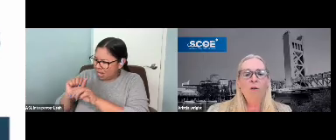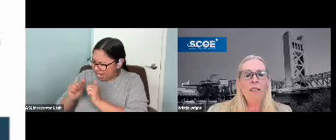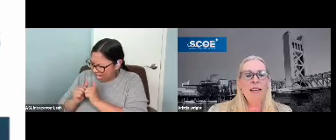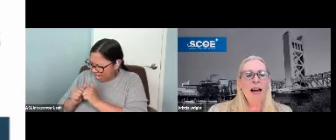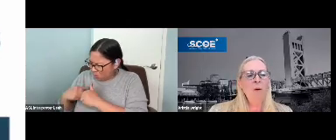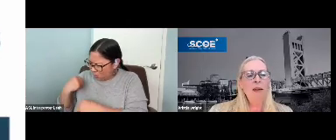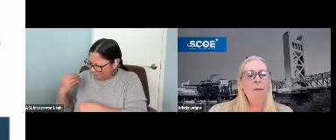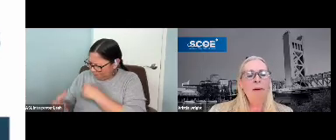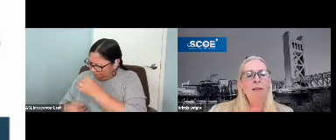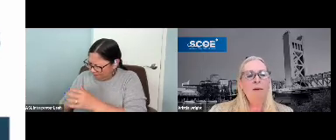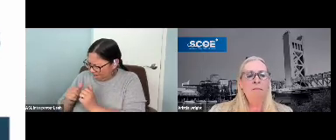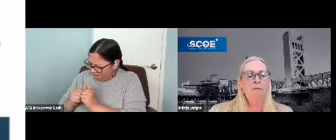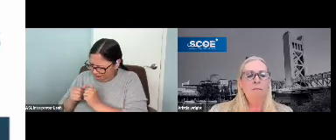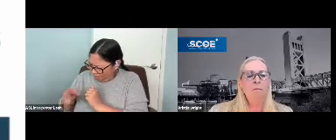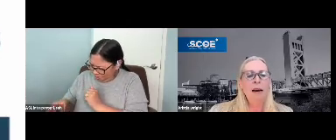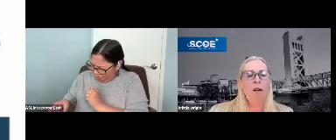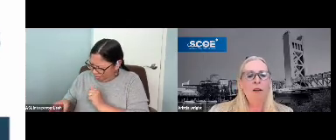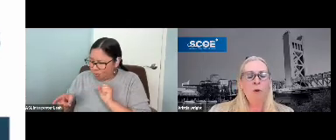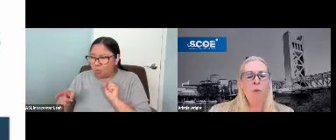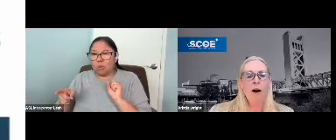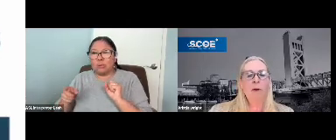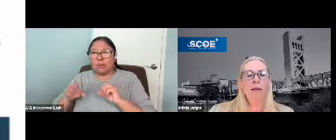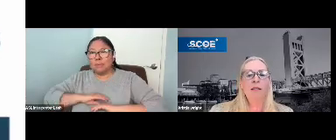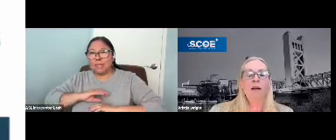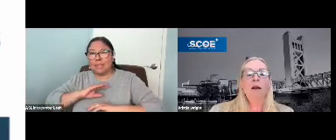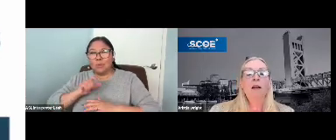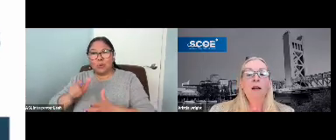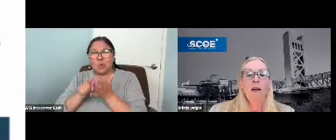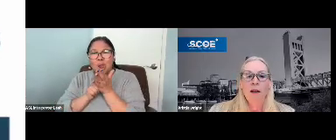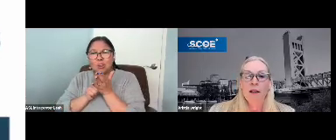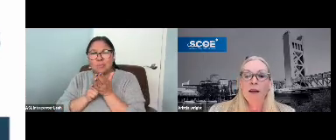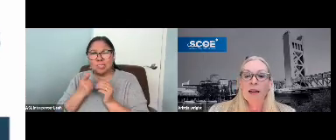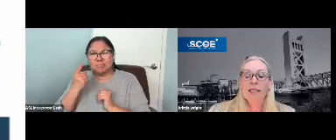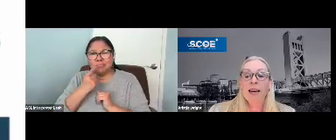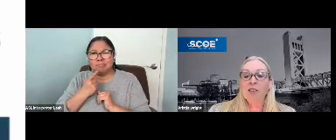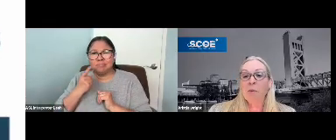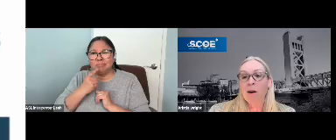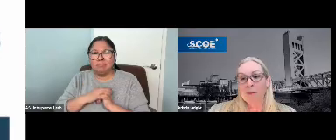all those things. How would they be able to meet all these requirements? it's actually